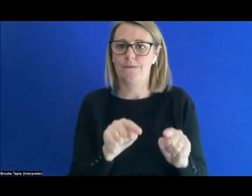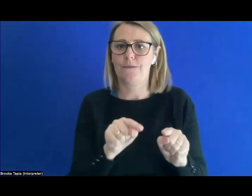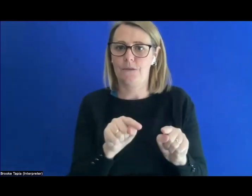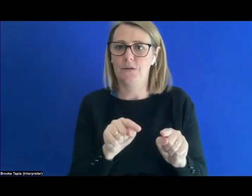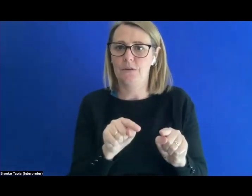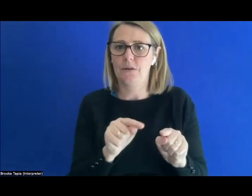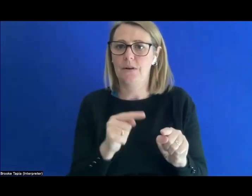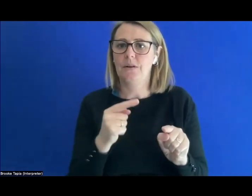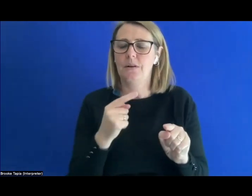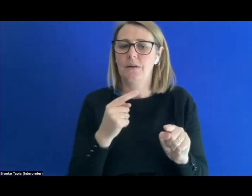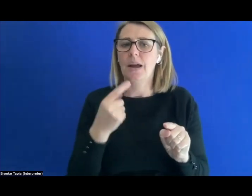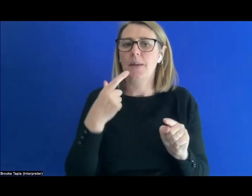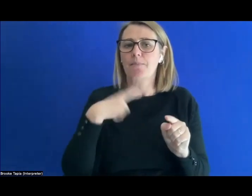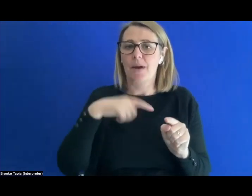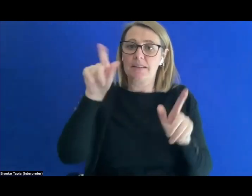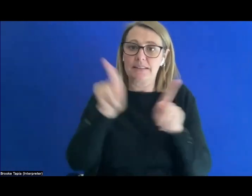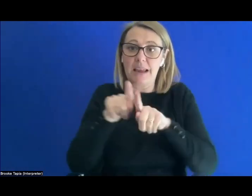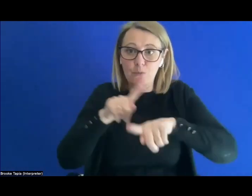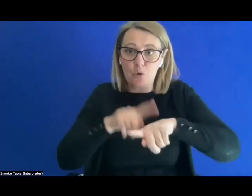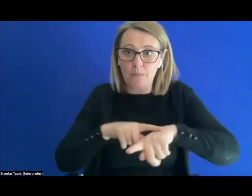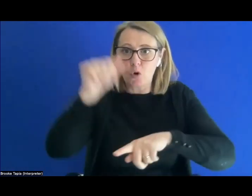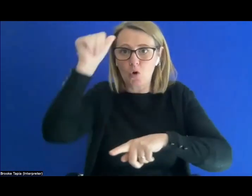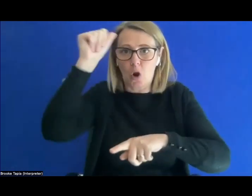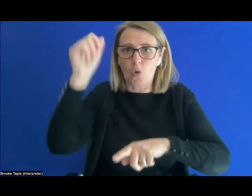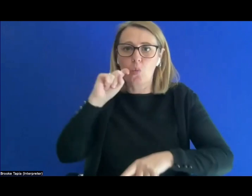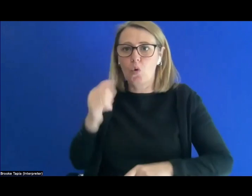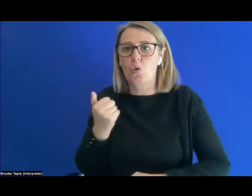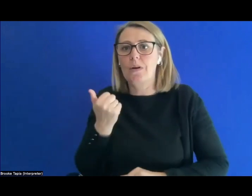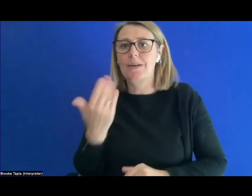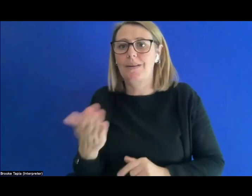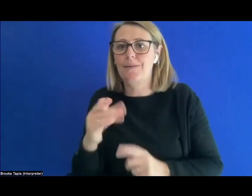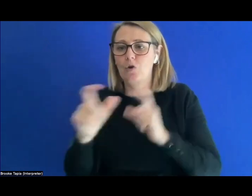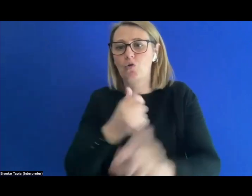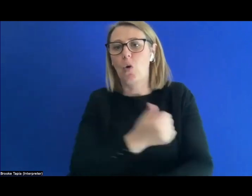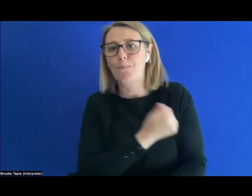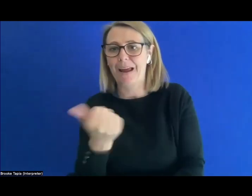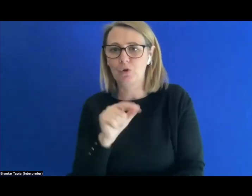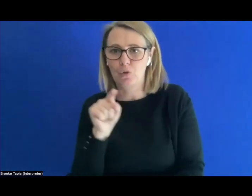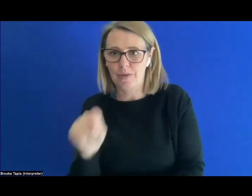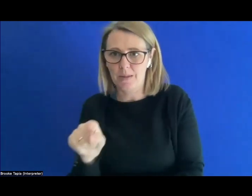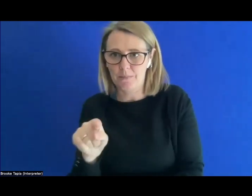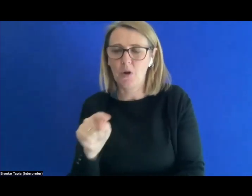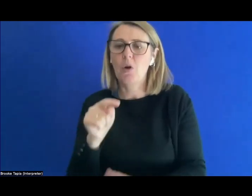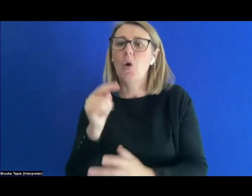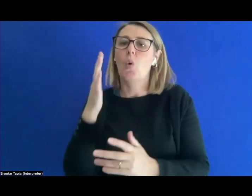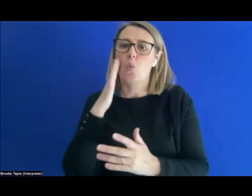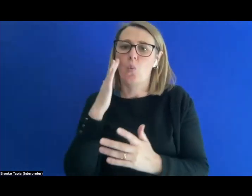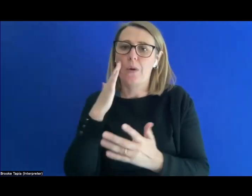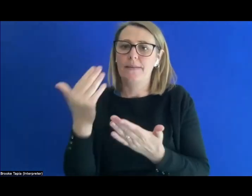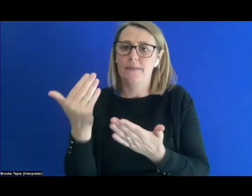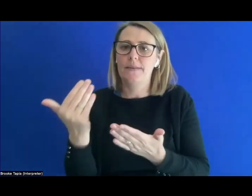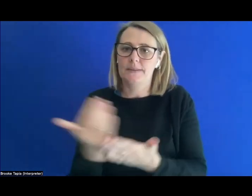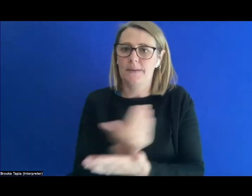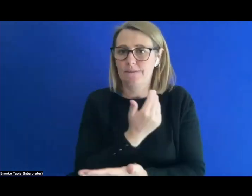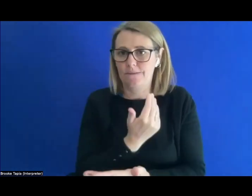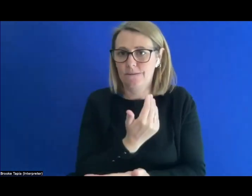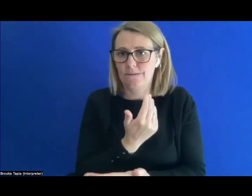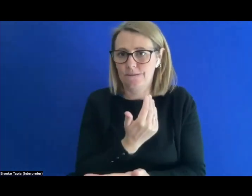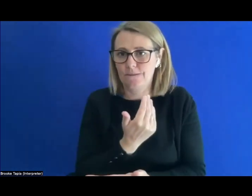but know that you will give the control back as soon as it’s safe to do so or that